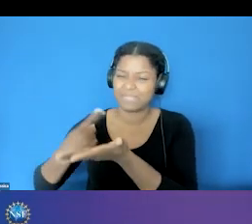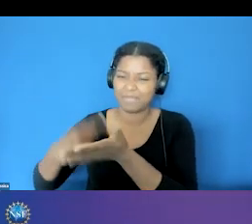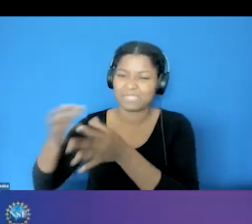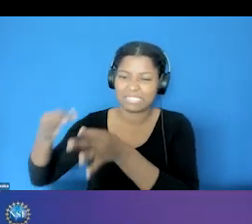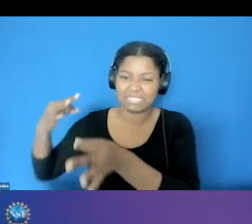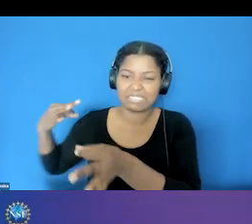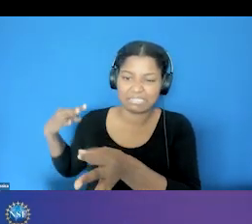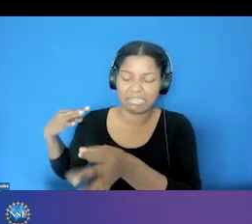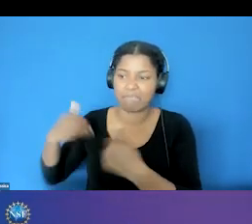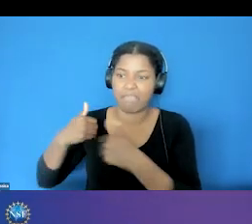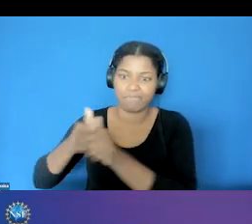They have experienced a backlog.